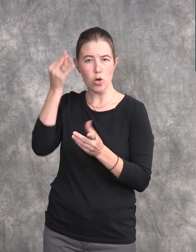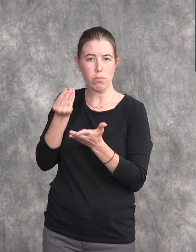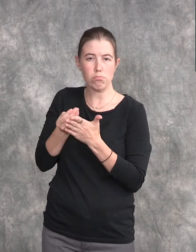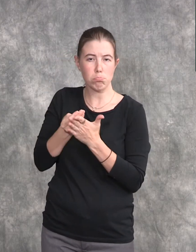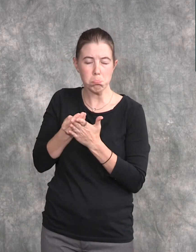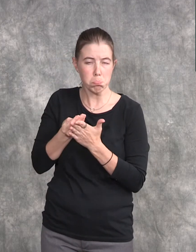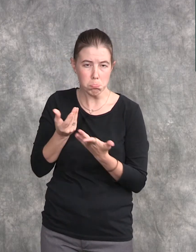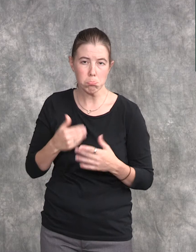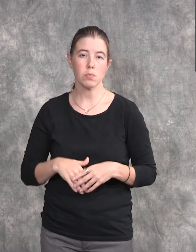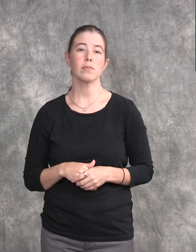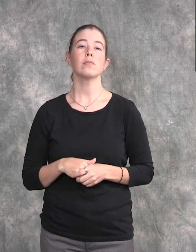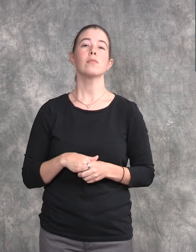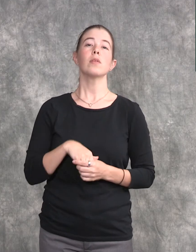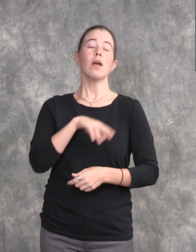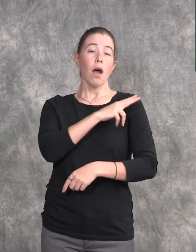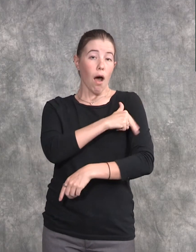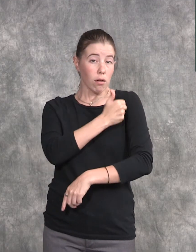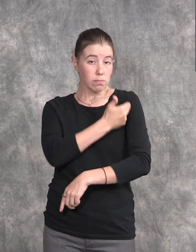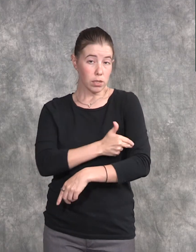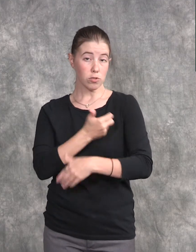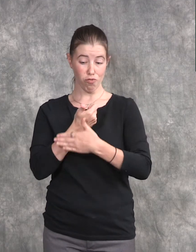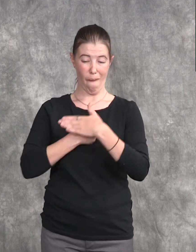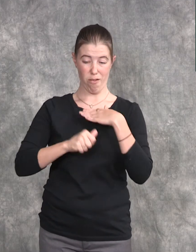that is federal funding.